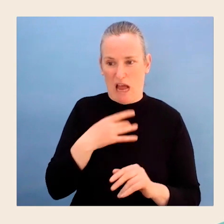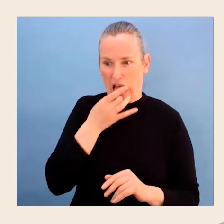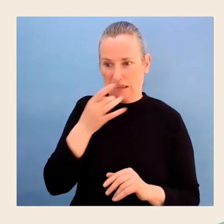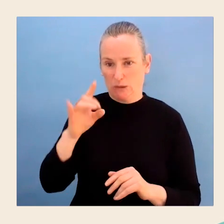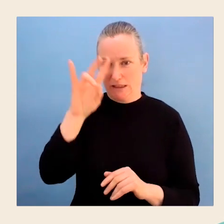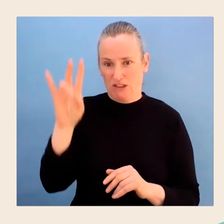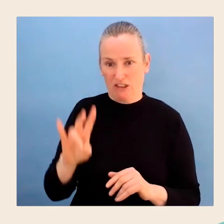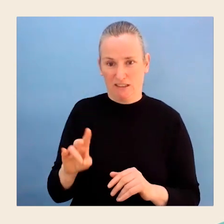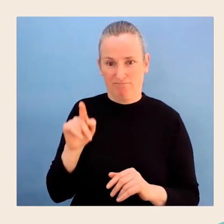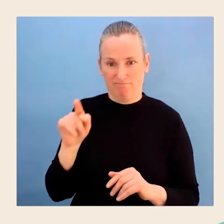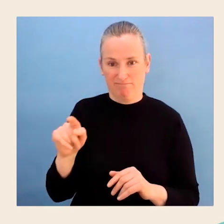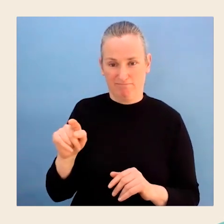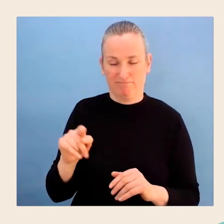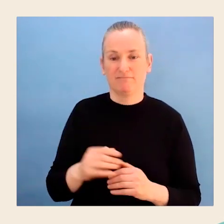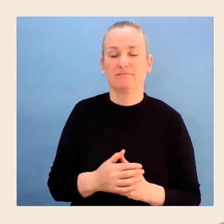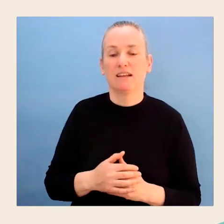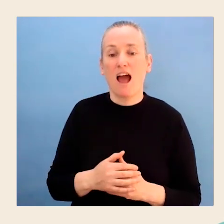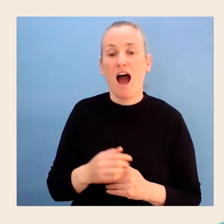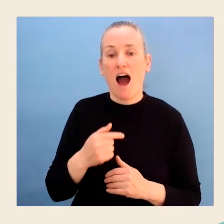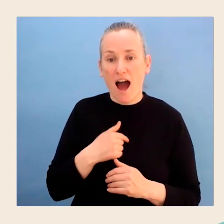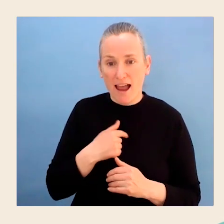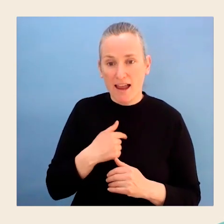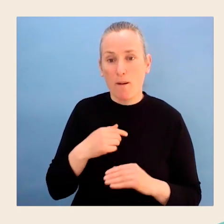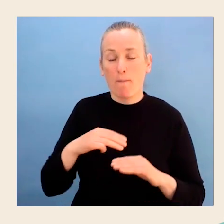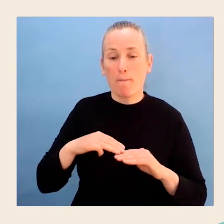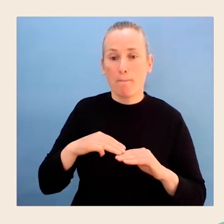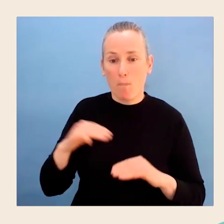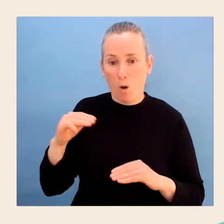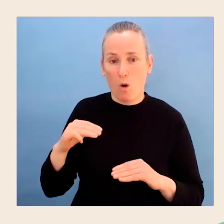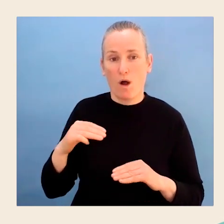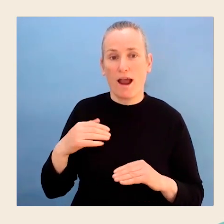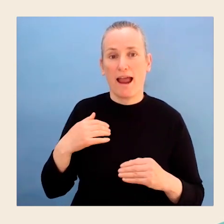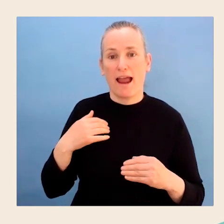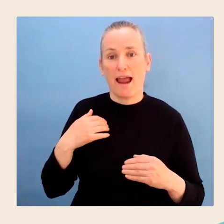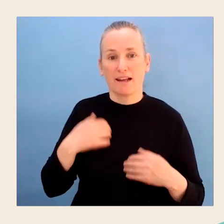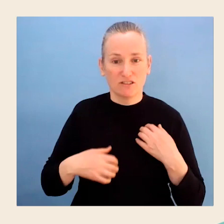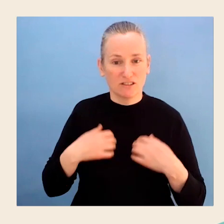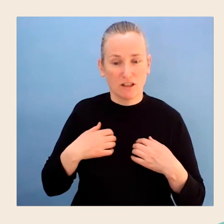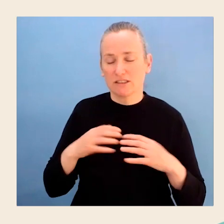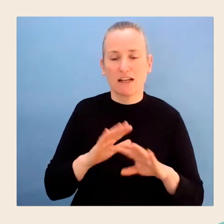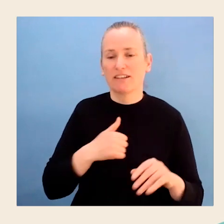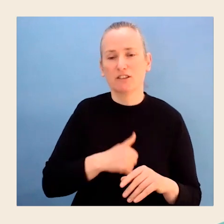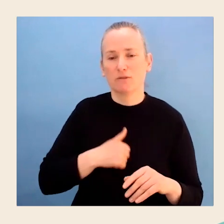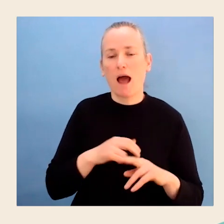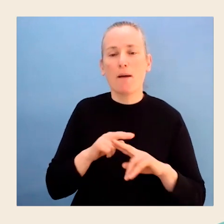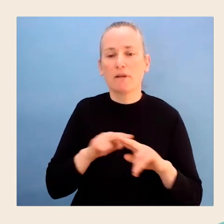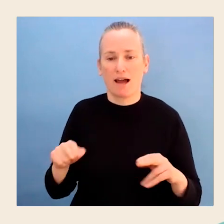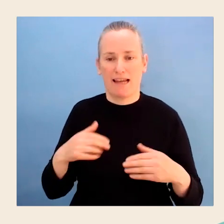I am much more interested. I'm not interested in being your learning experience.